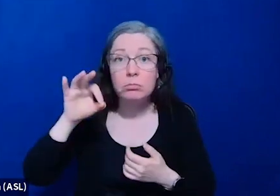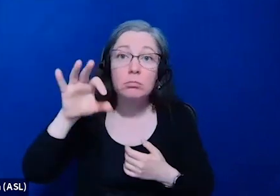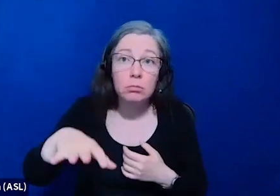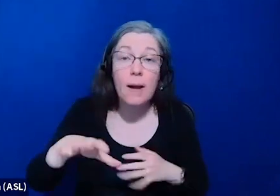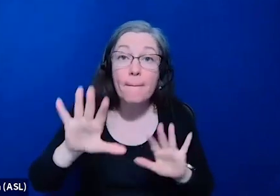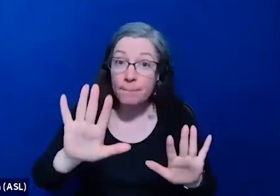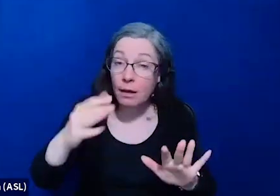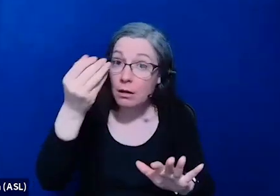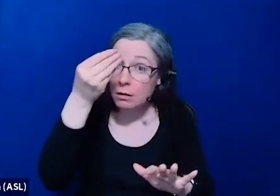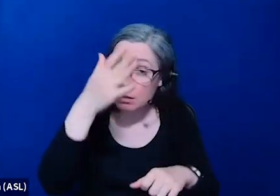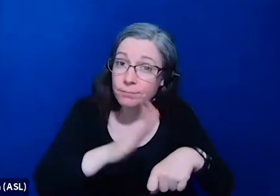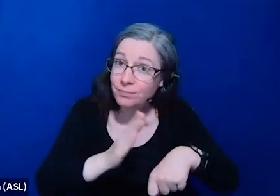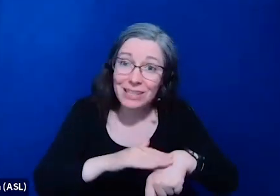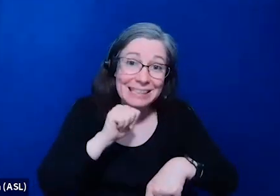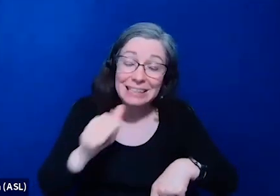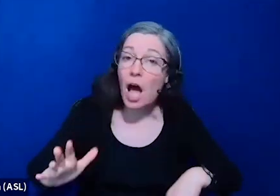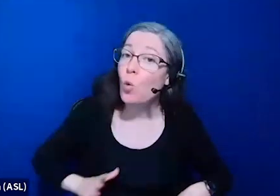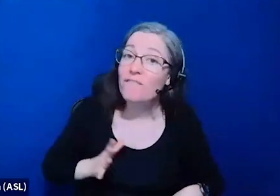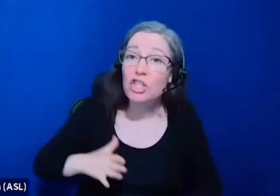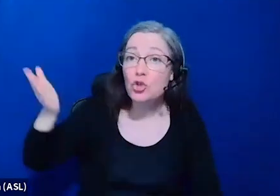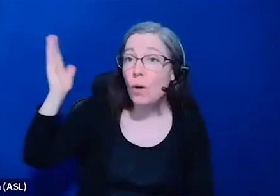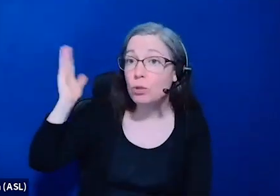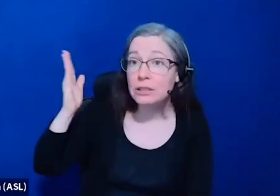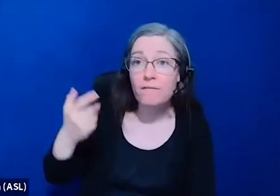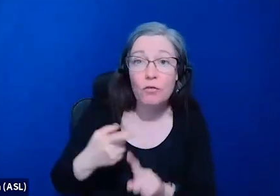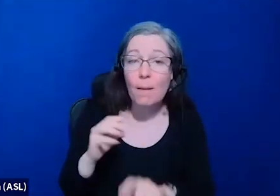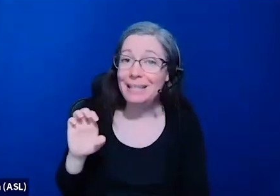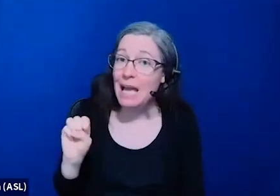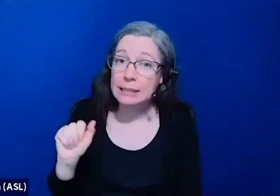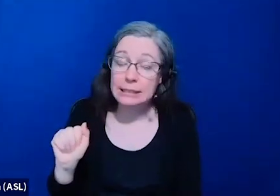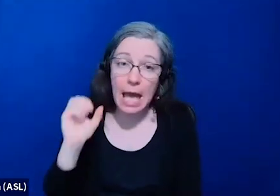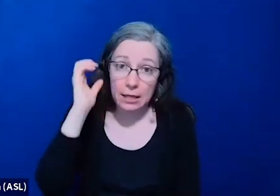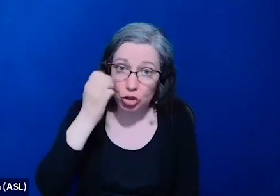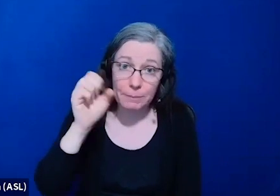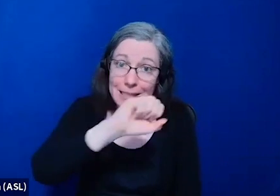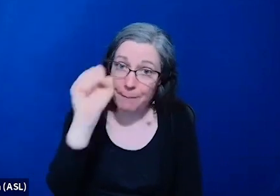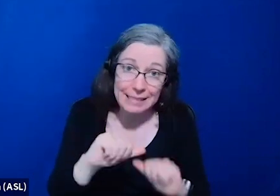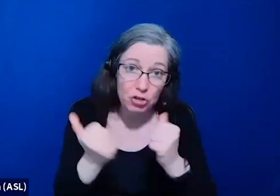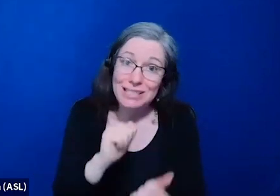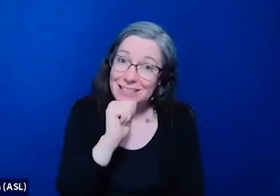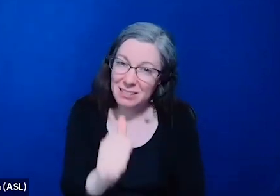notice that this is not an official presentation from ESA, although everything I learned was influenced